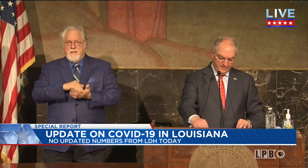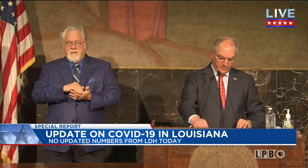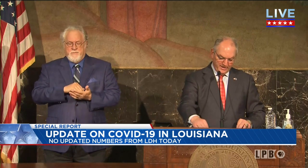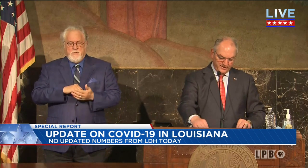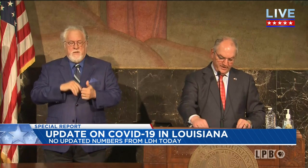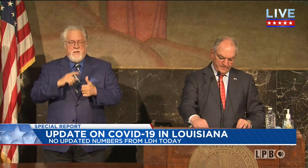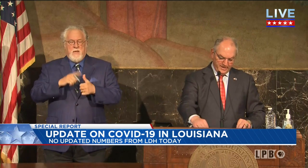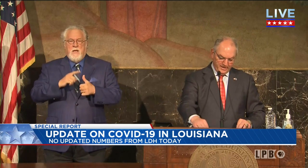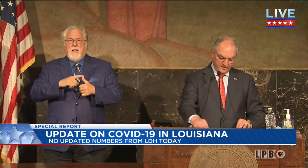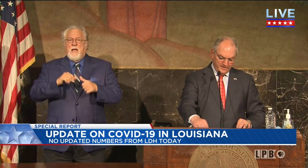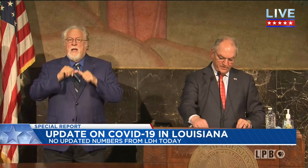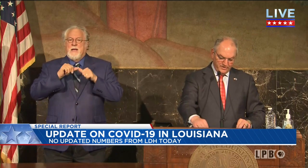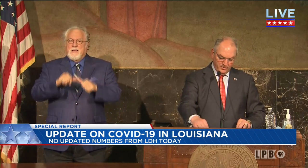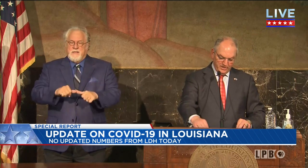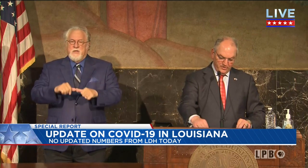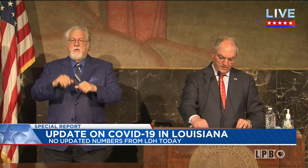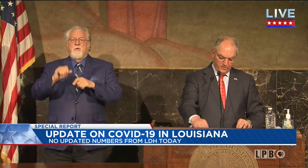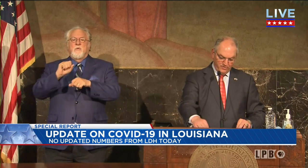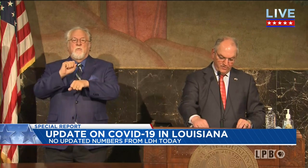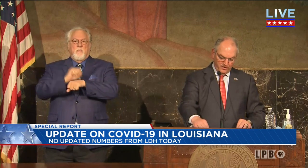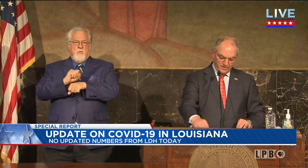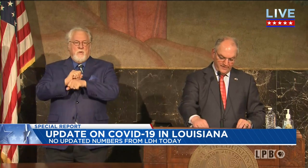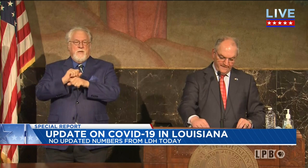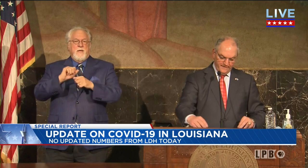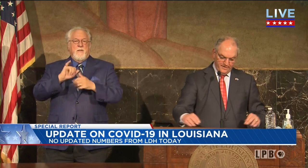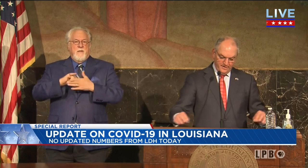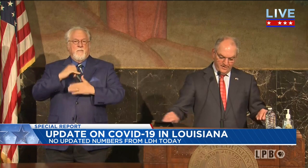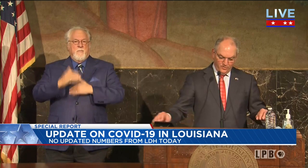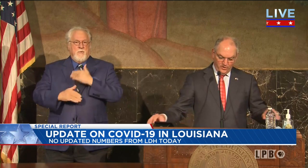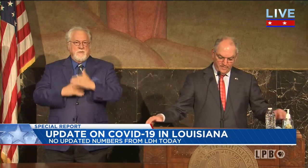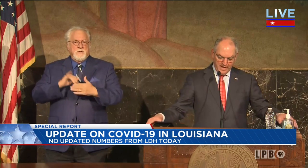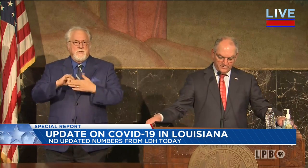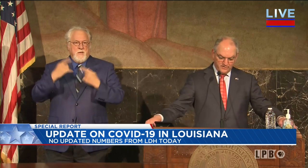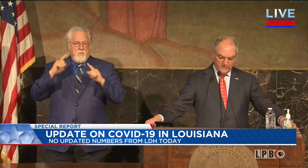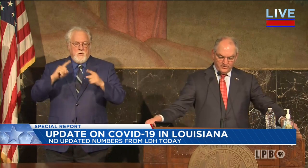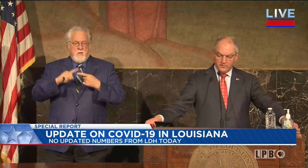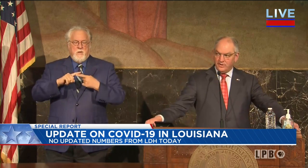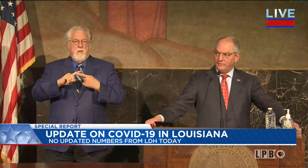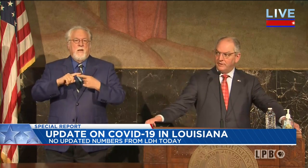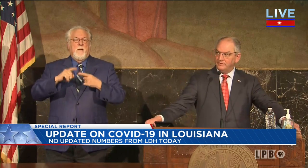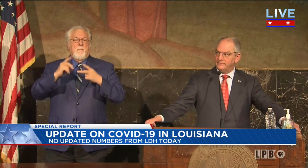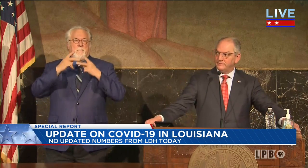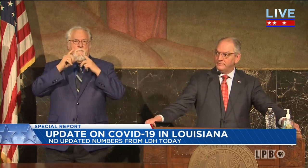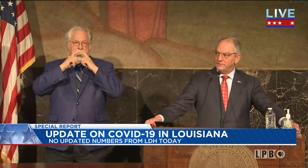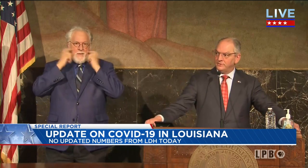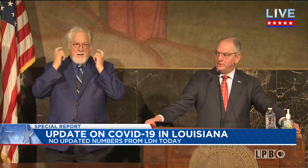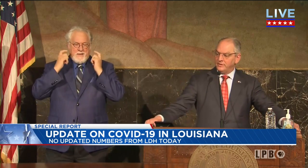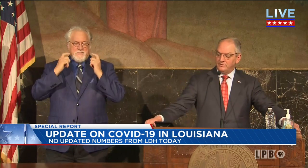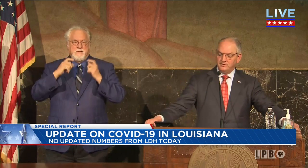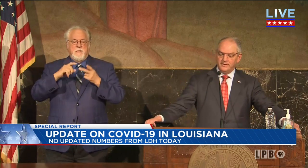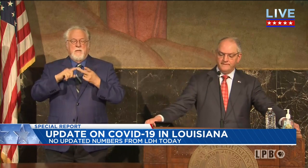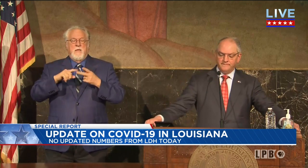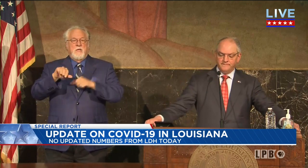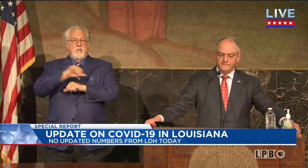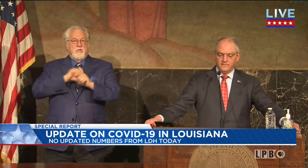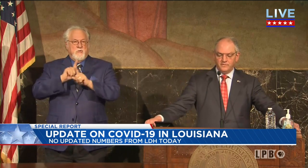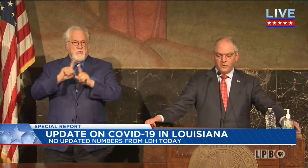YOURSELF. SO I'LL SAY IT AGAIN. EVERYONE NEEDS TO CONTINUE PRACTICE BEING THE MITIGATION